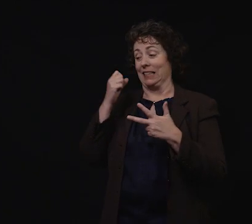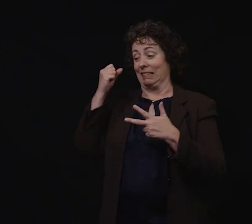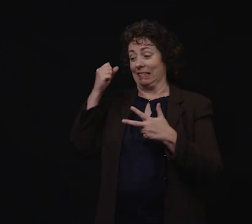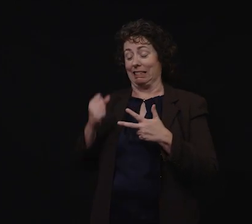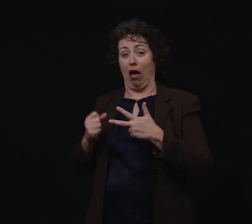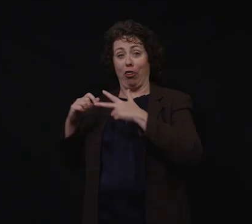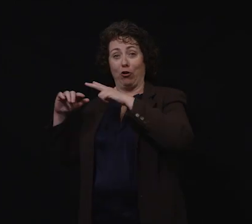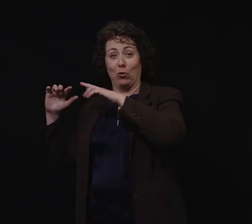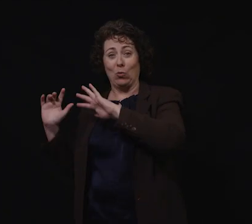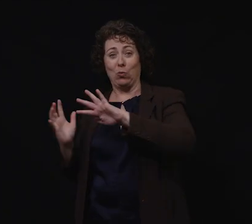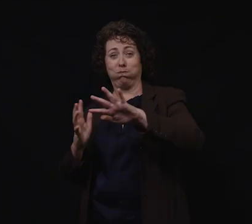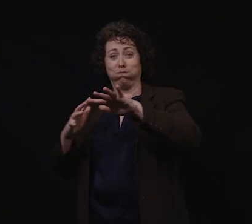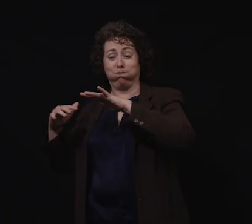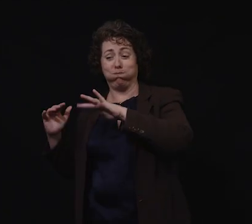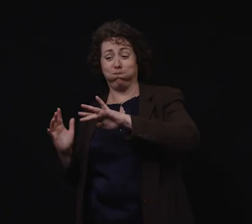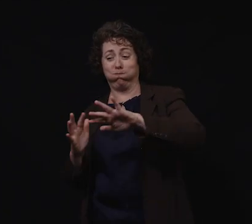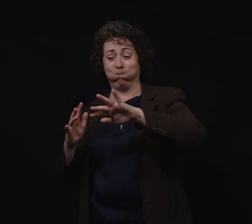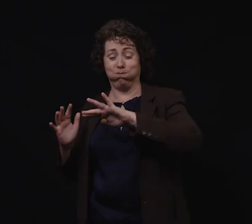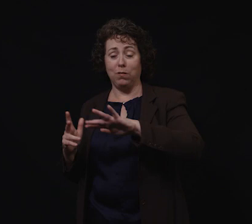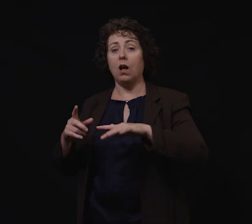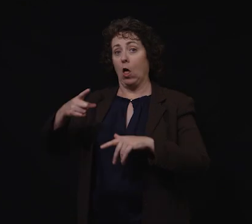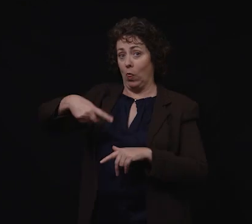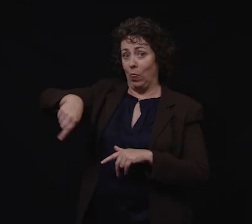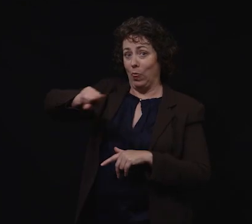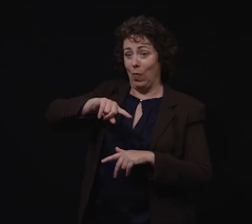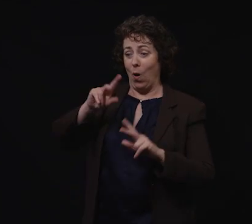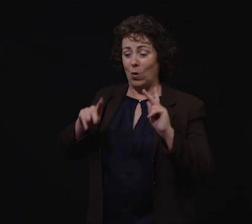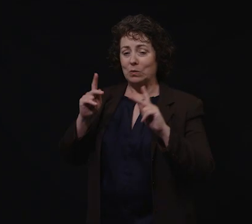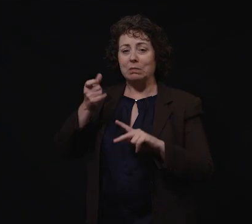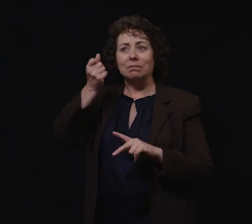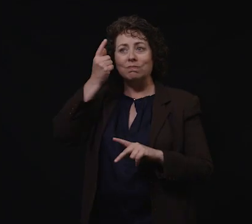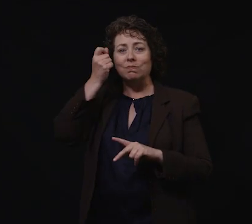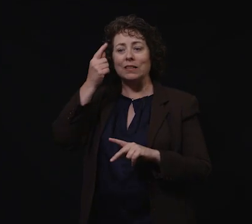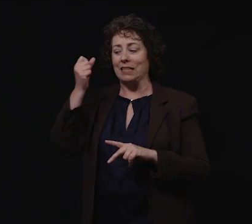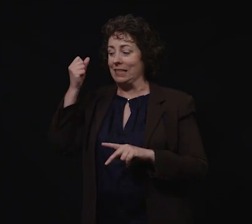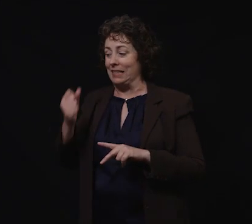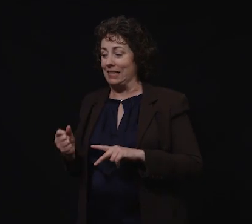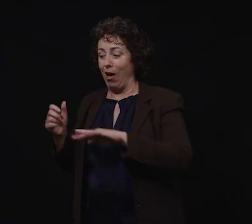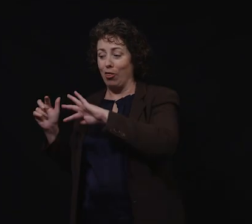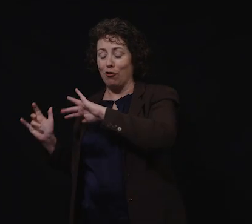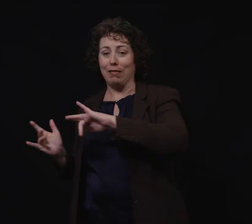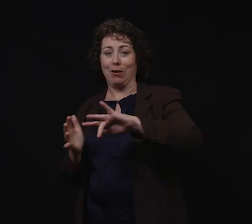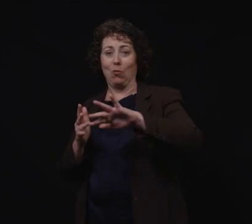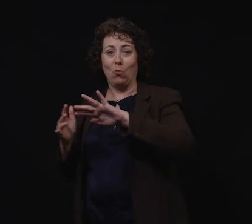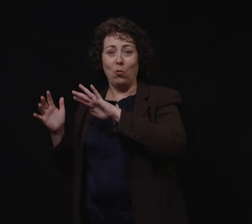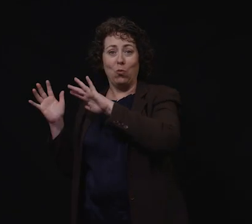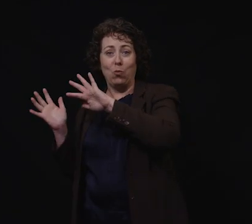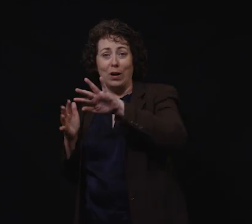Folks that understand what a southerly wind is going to do to them and what extra?